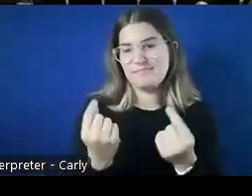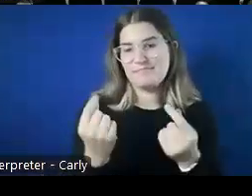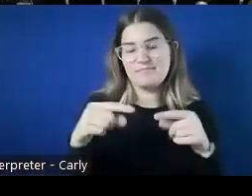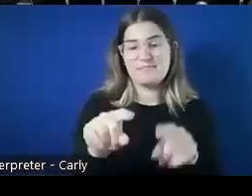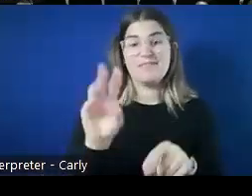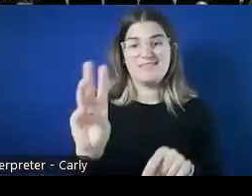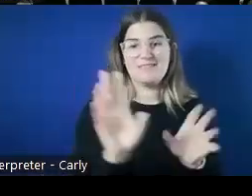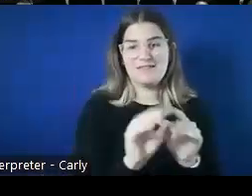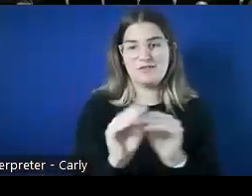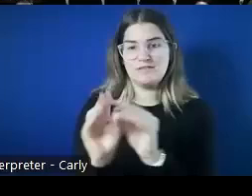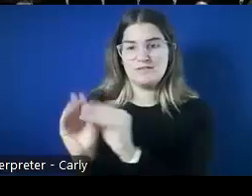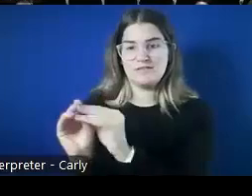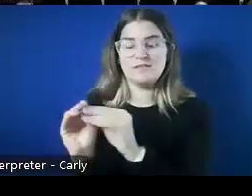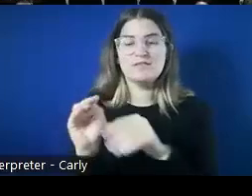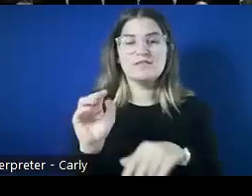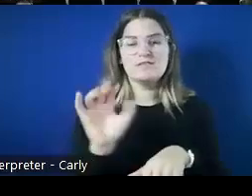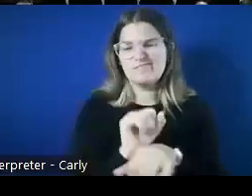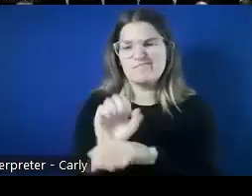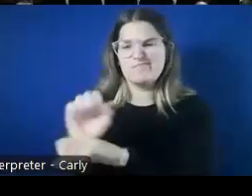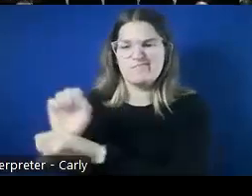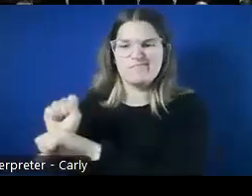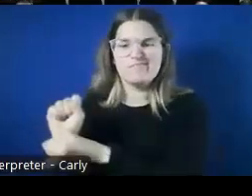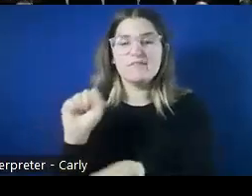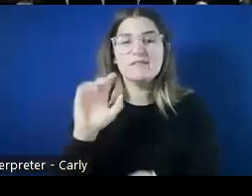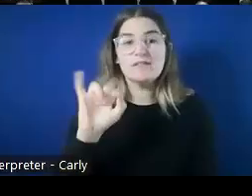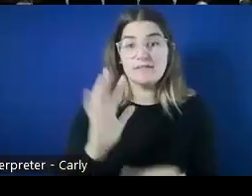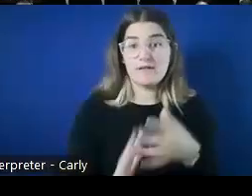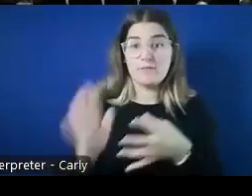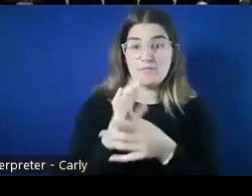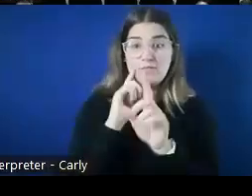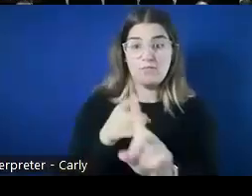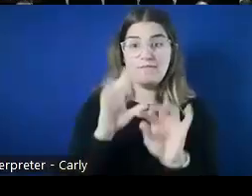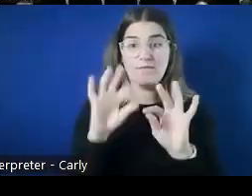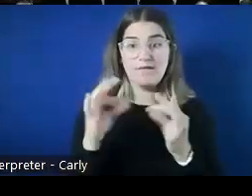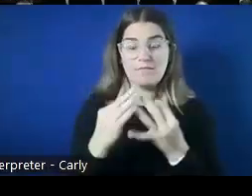if that is one of the primary goals for families we'll help to provide them with a resource list